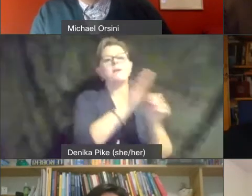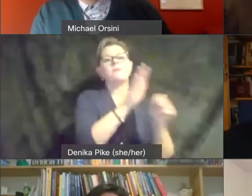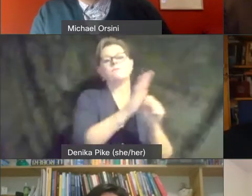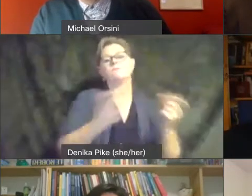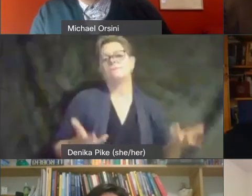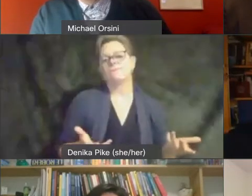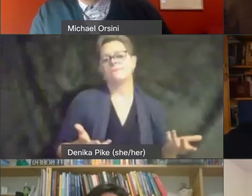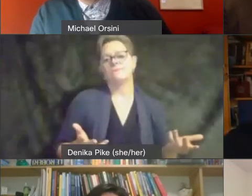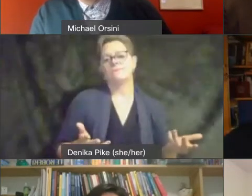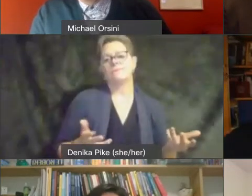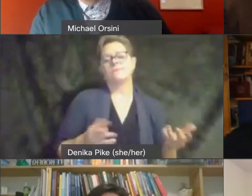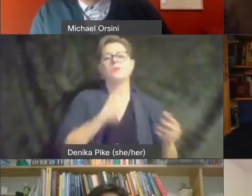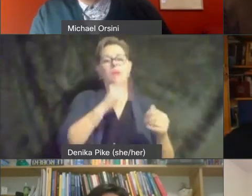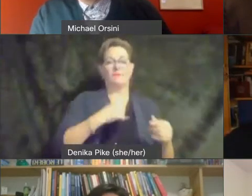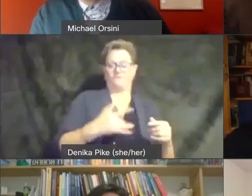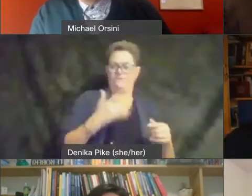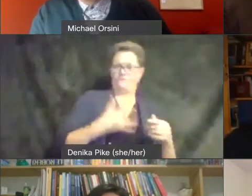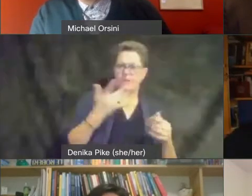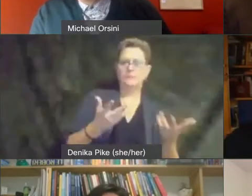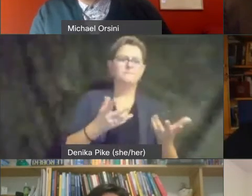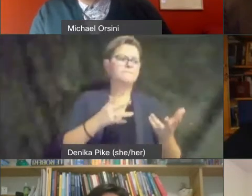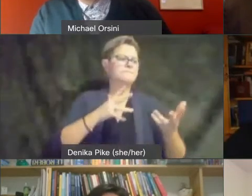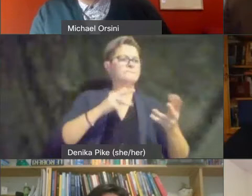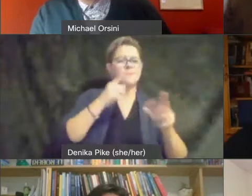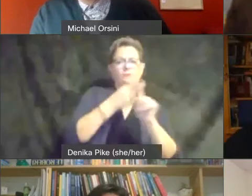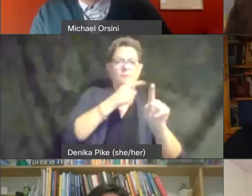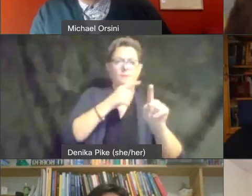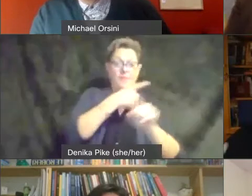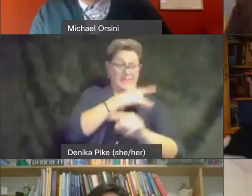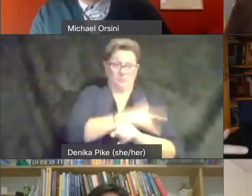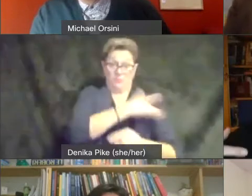The devolution of the response to this to the provinces because health care is a provincial jurisdiction.